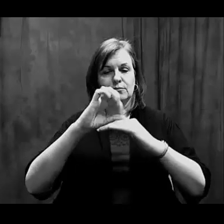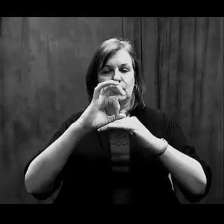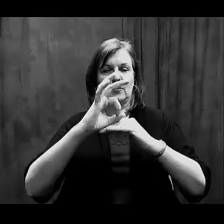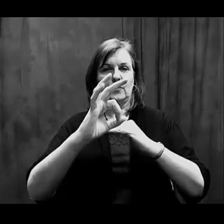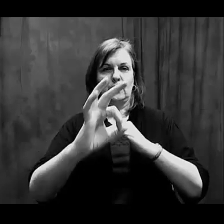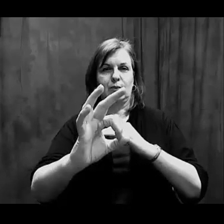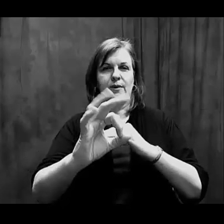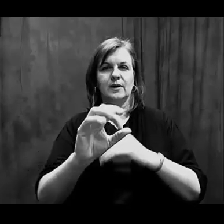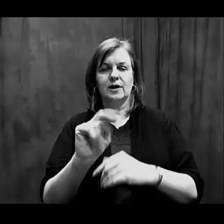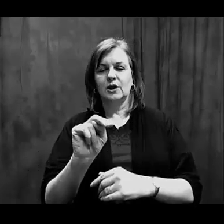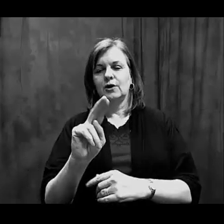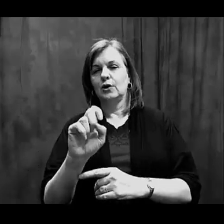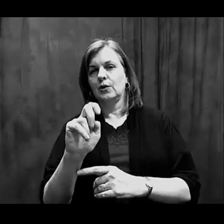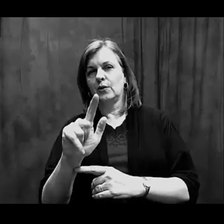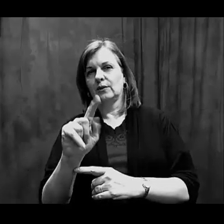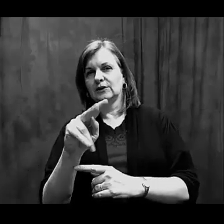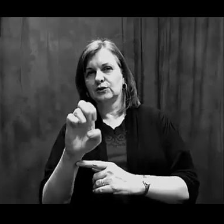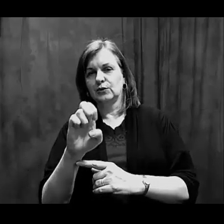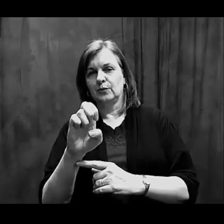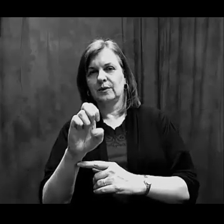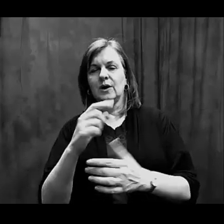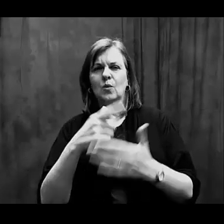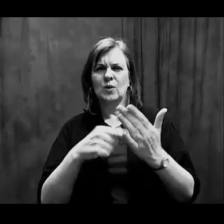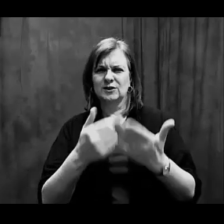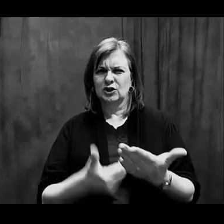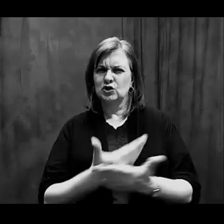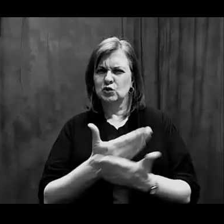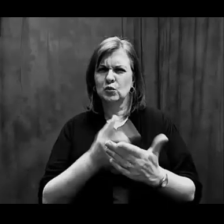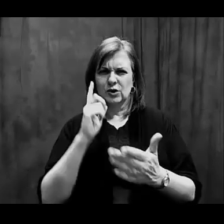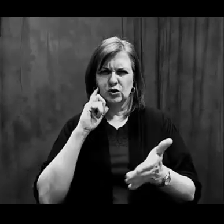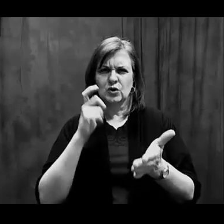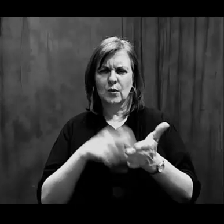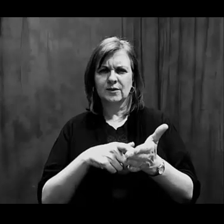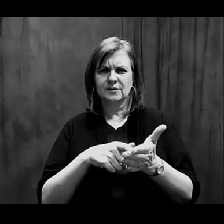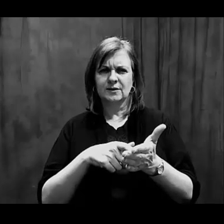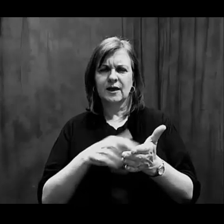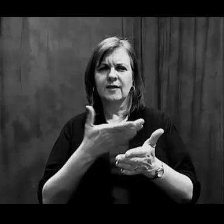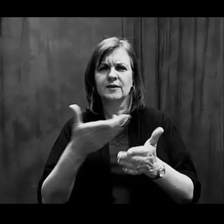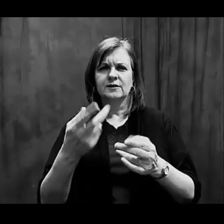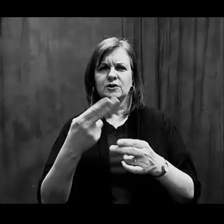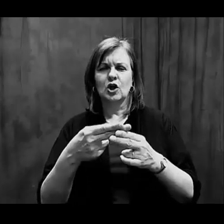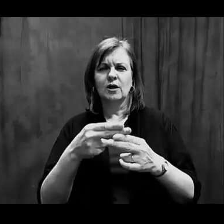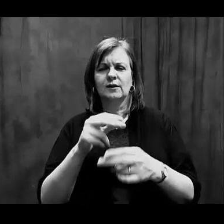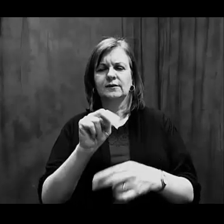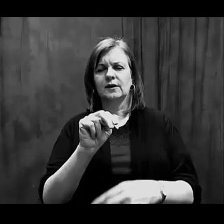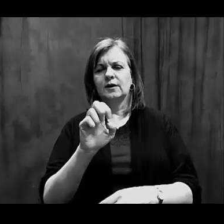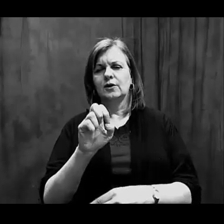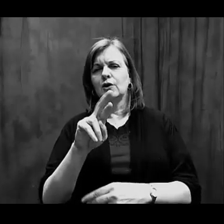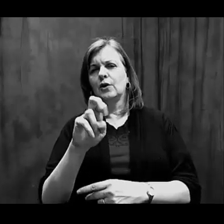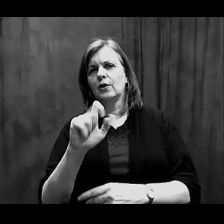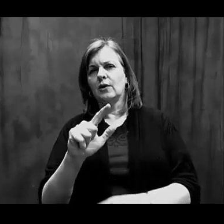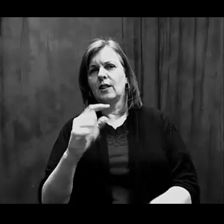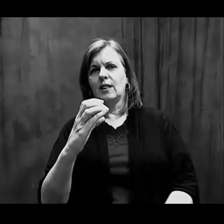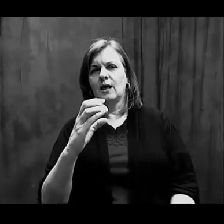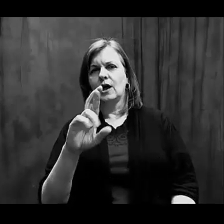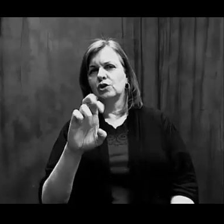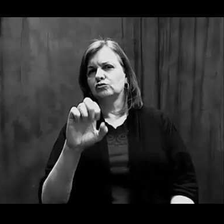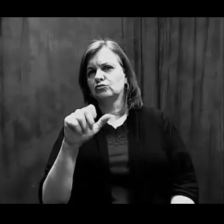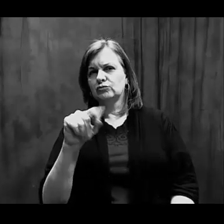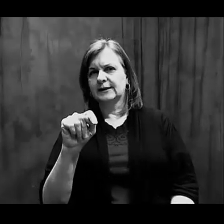neural tube forms in the middle -- the new thing here I want to draw your attention to are these things known as neural crest cells